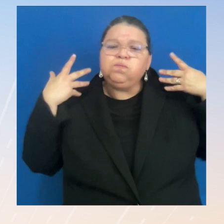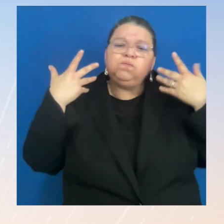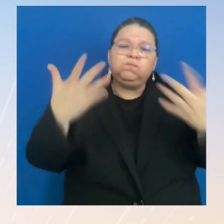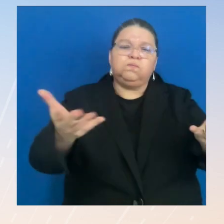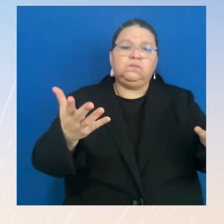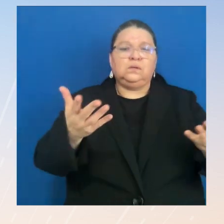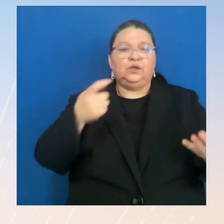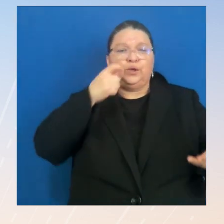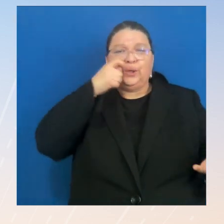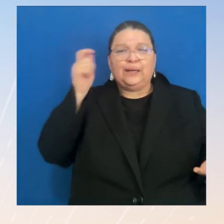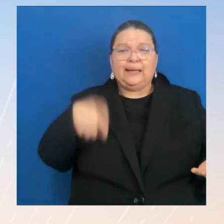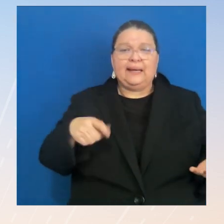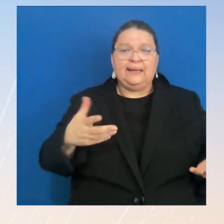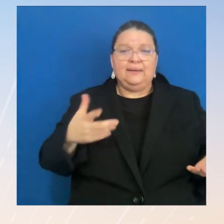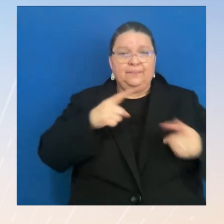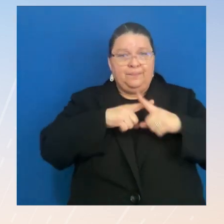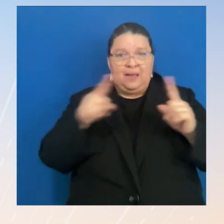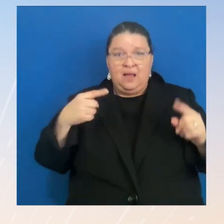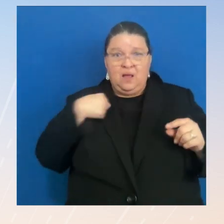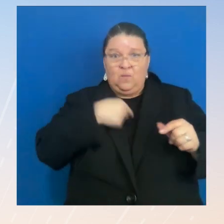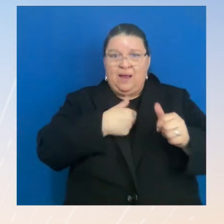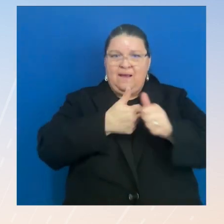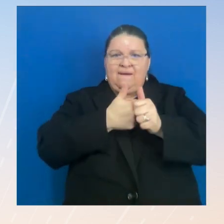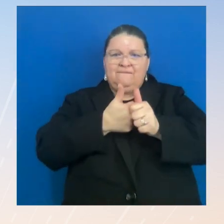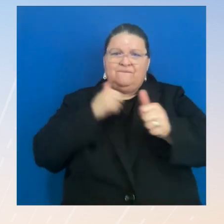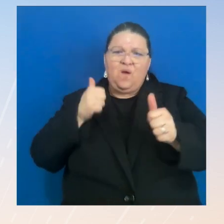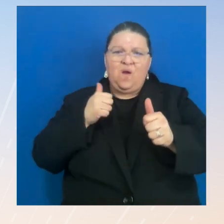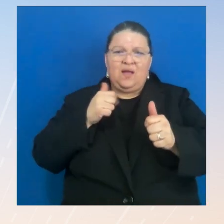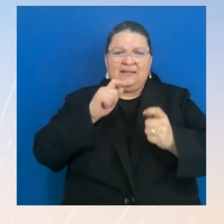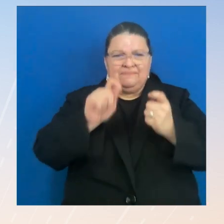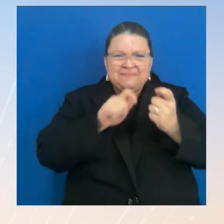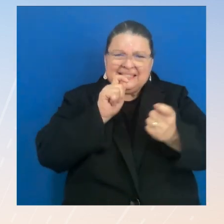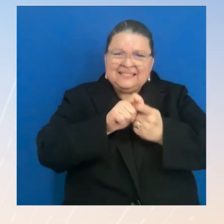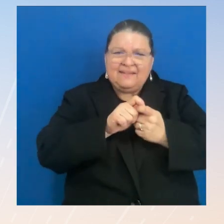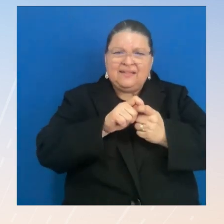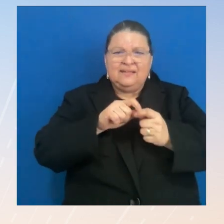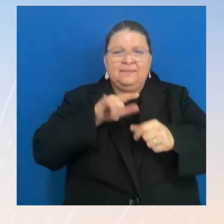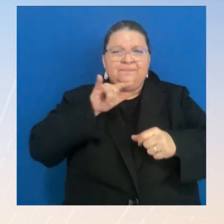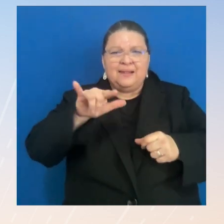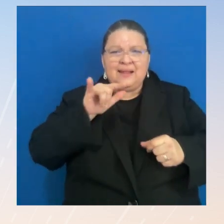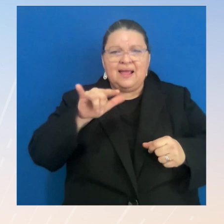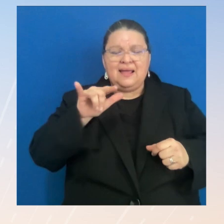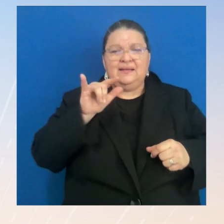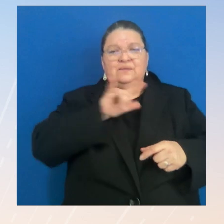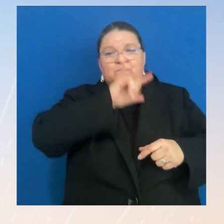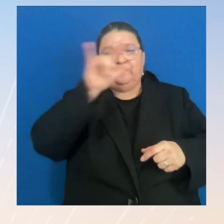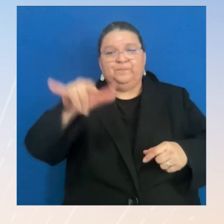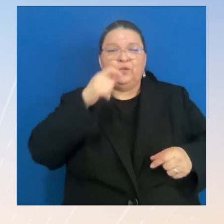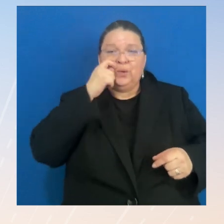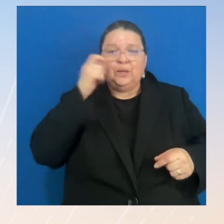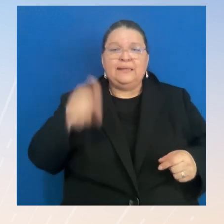What I said was planes taking off from a NATO base, our Department of Defense assessed